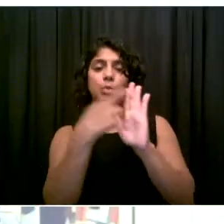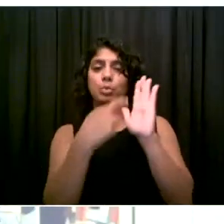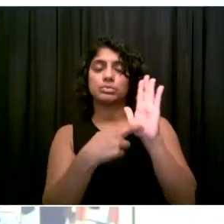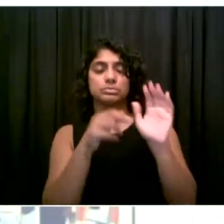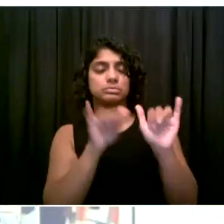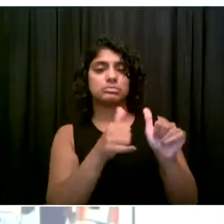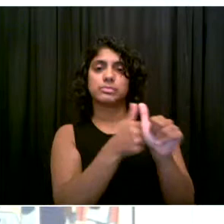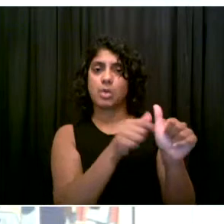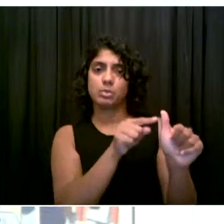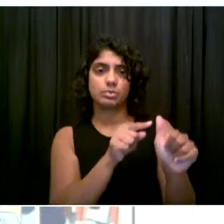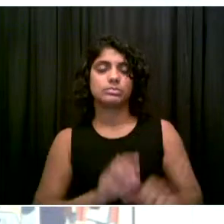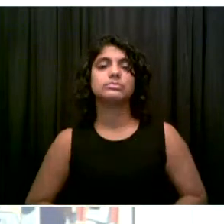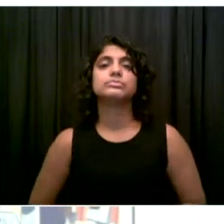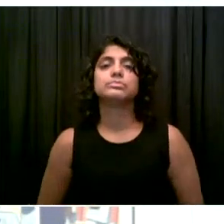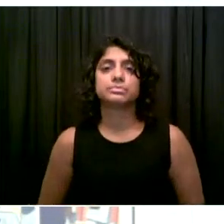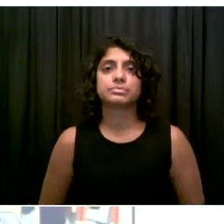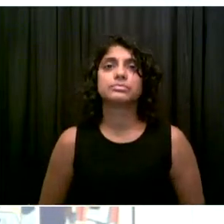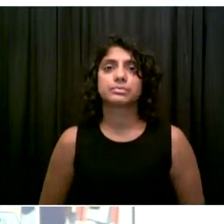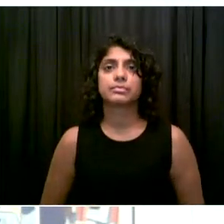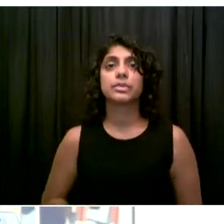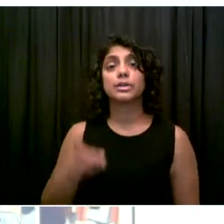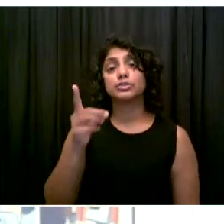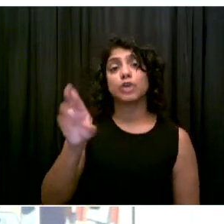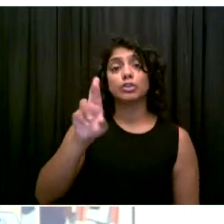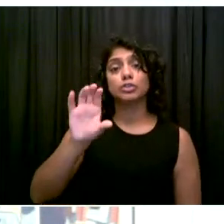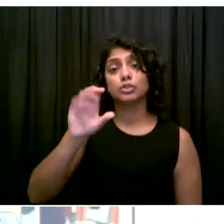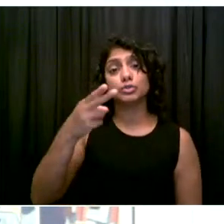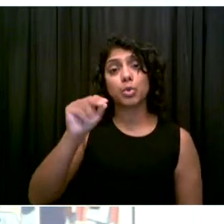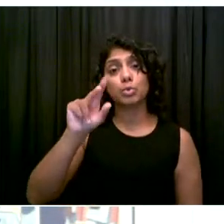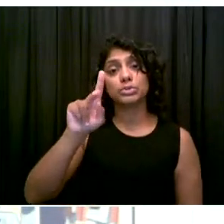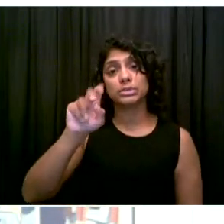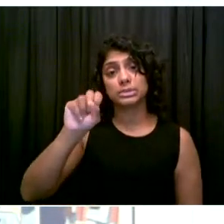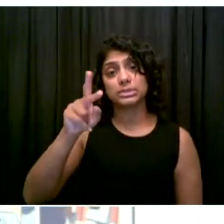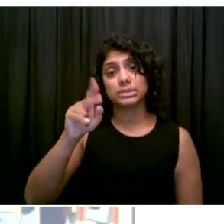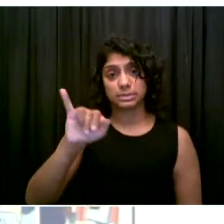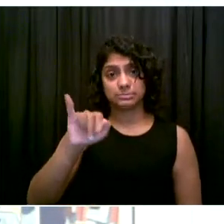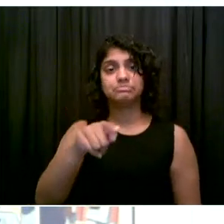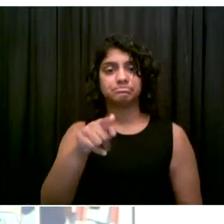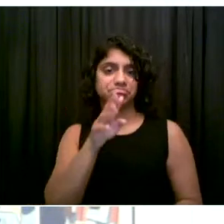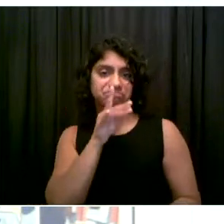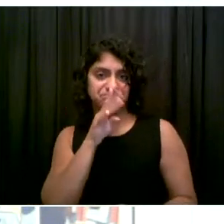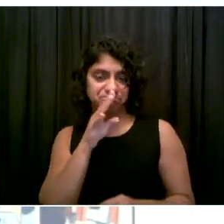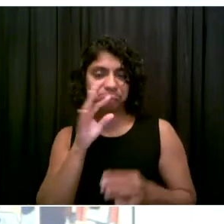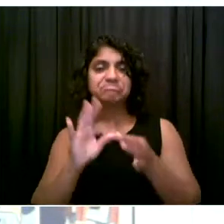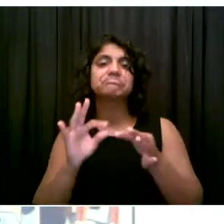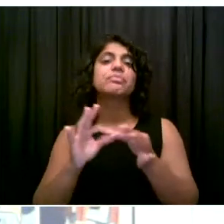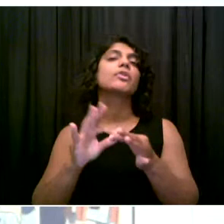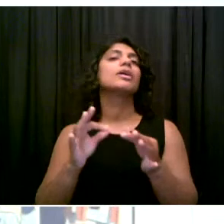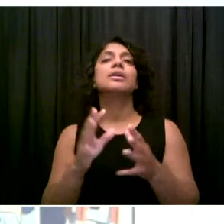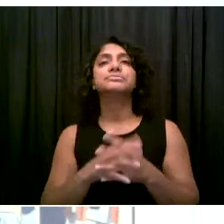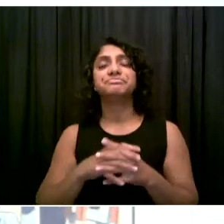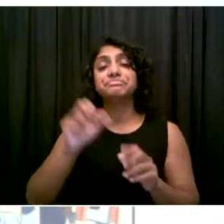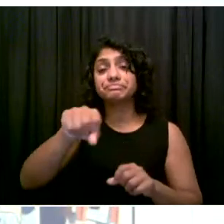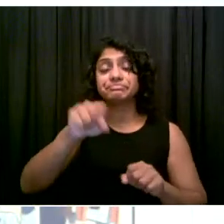YOU WANT TO ADD? AS WE HAVE